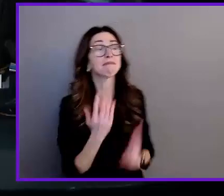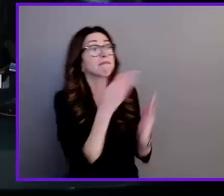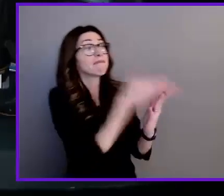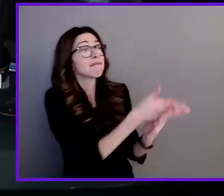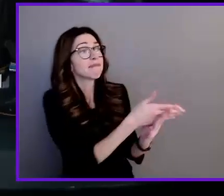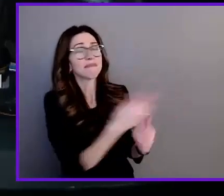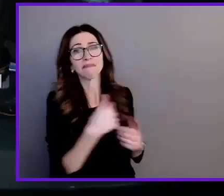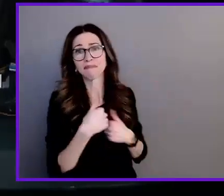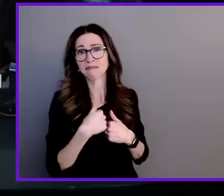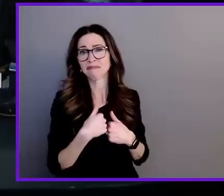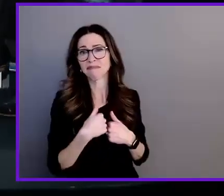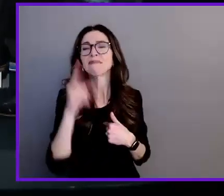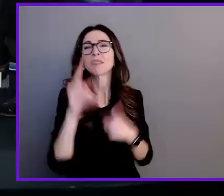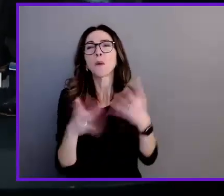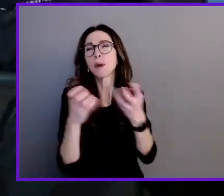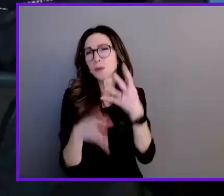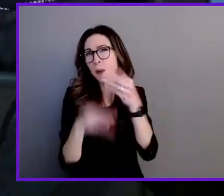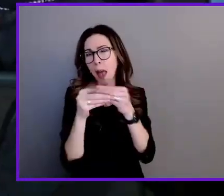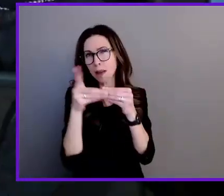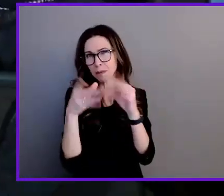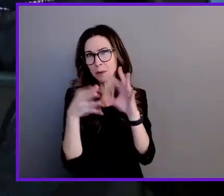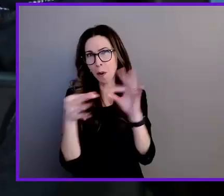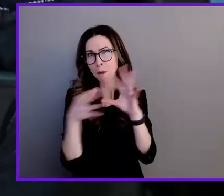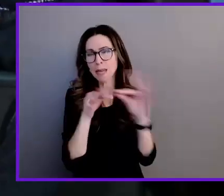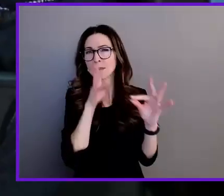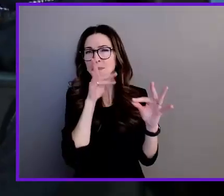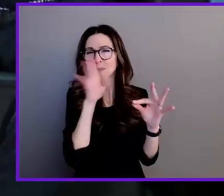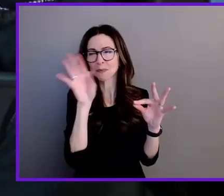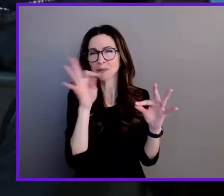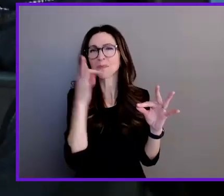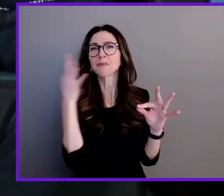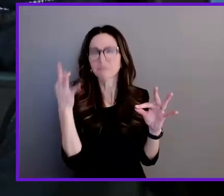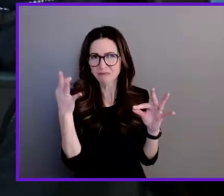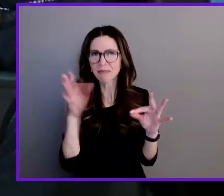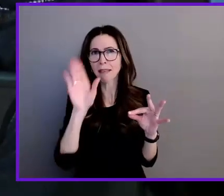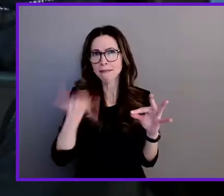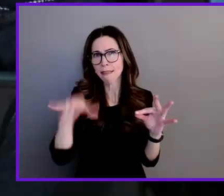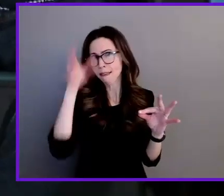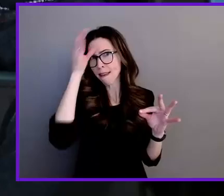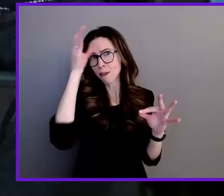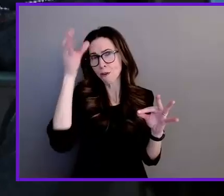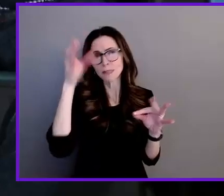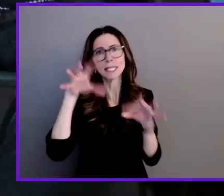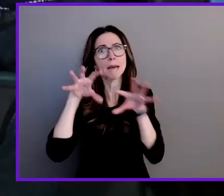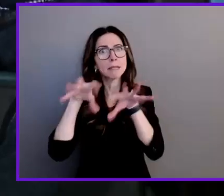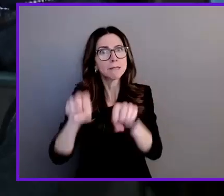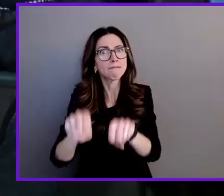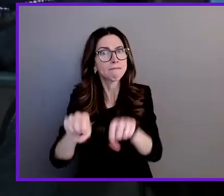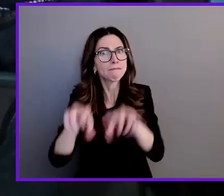I’d also like to say a few words on decolonization because